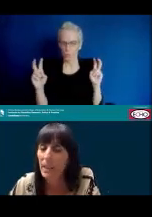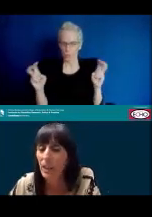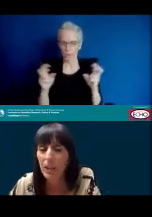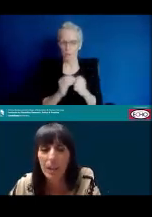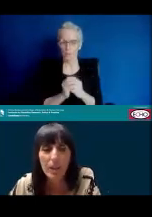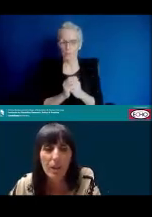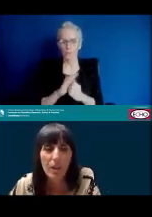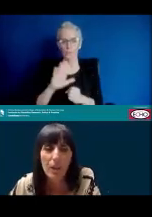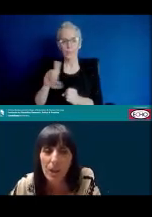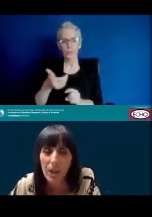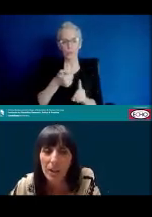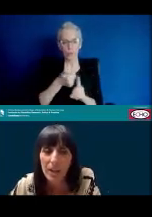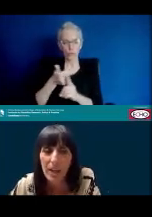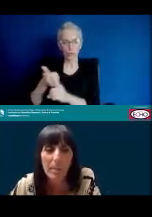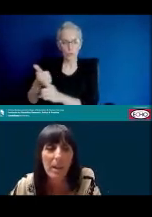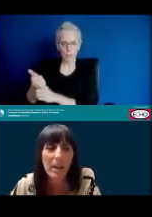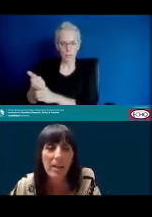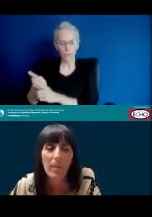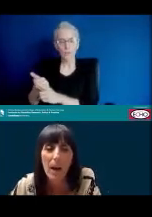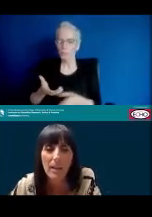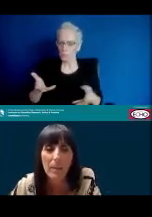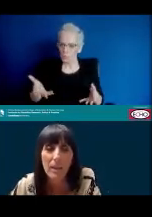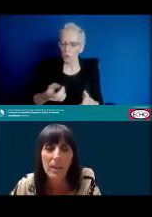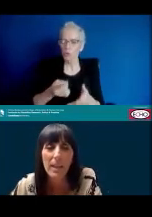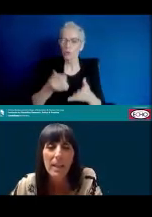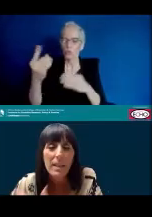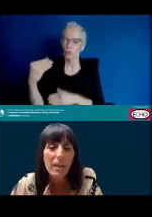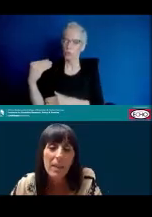encourage you to turn on your camera, if possible. It's always